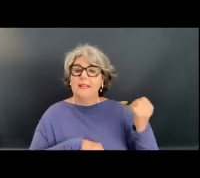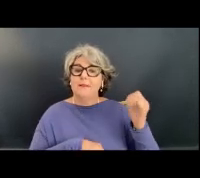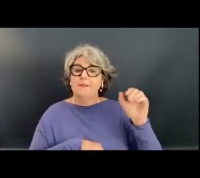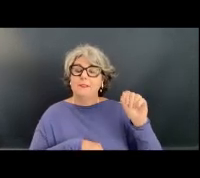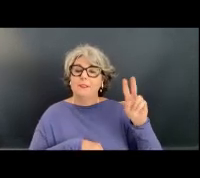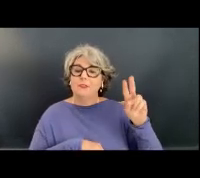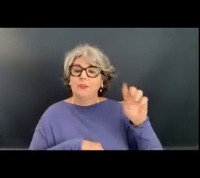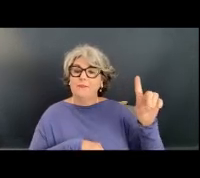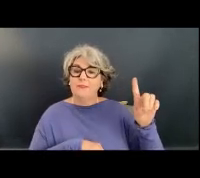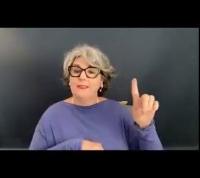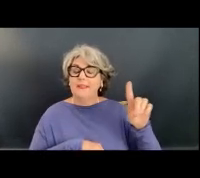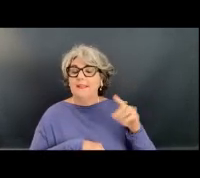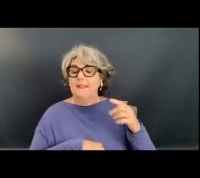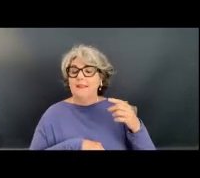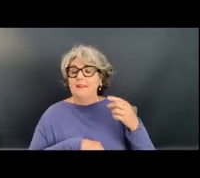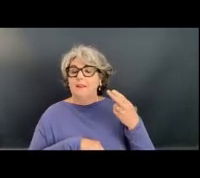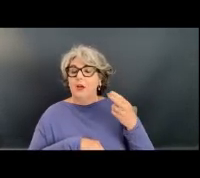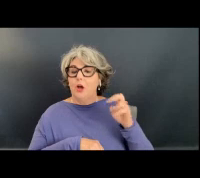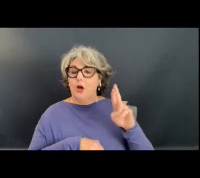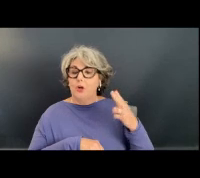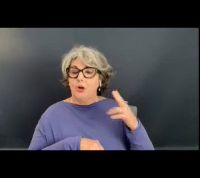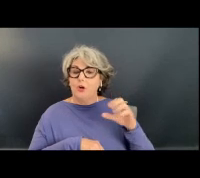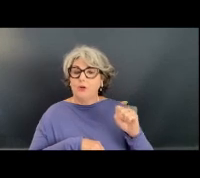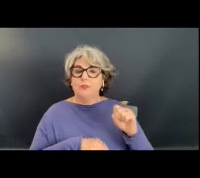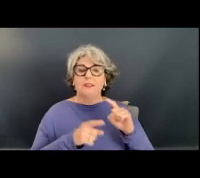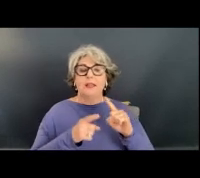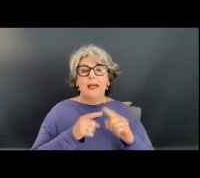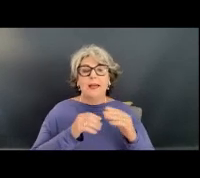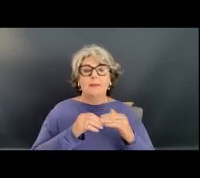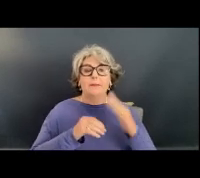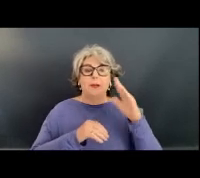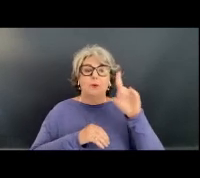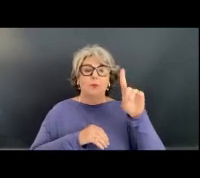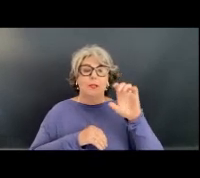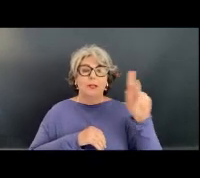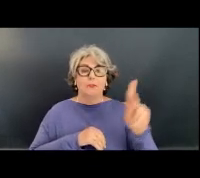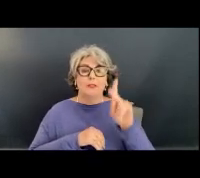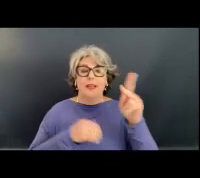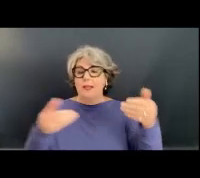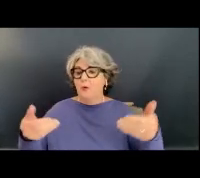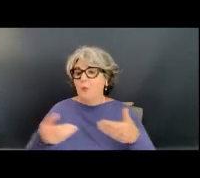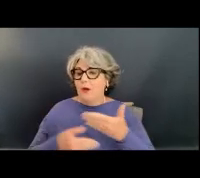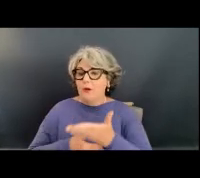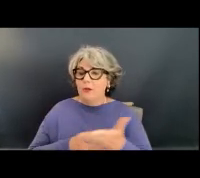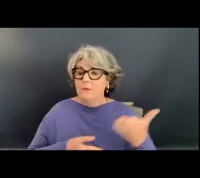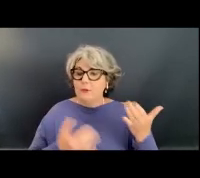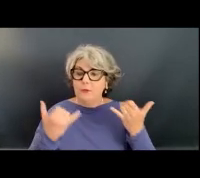director of growth at Beyond 100 Ki. Want to welcome everyone to this space.